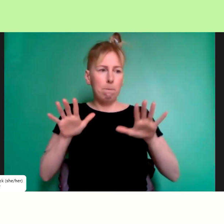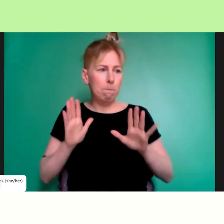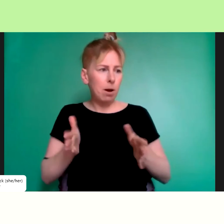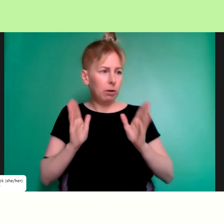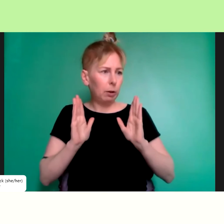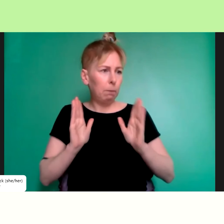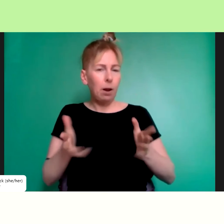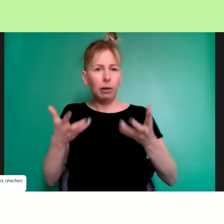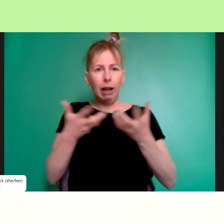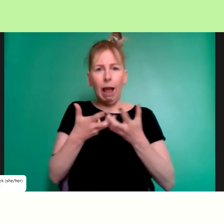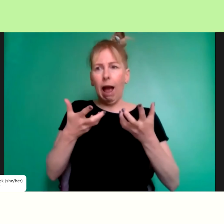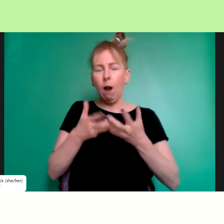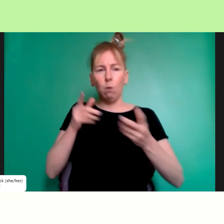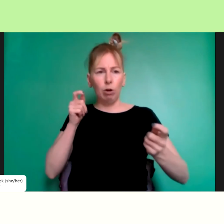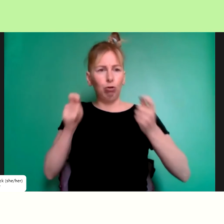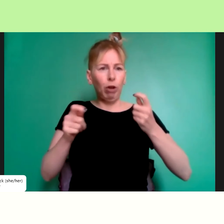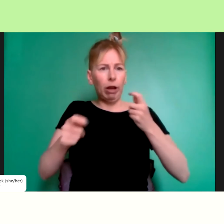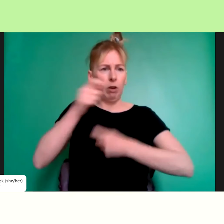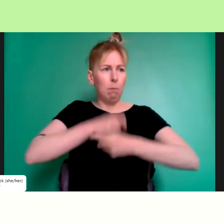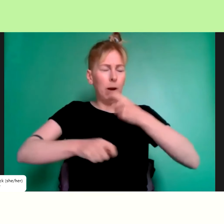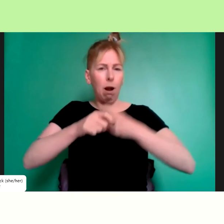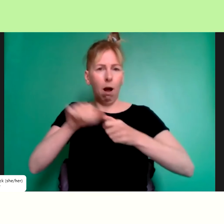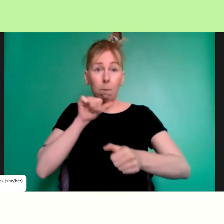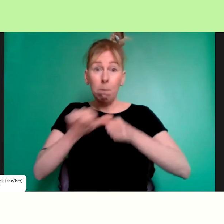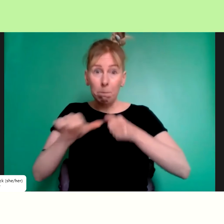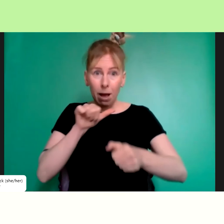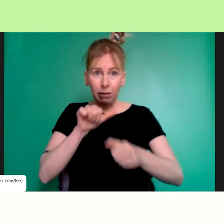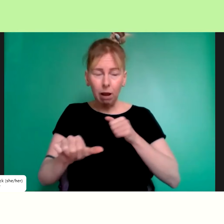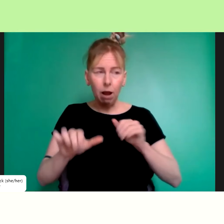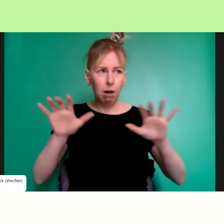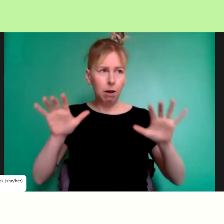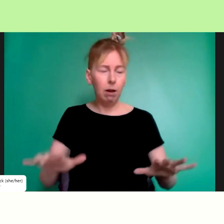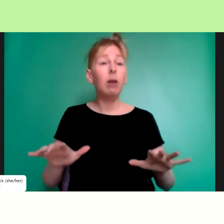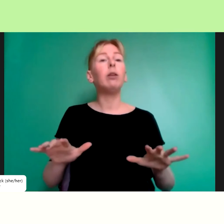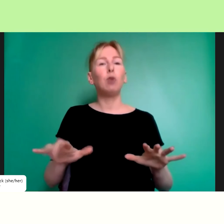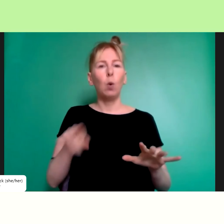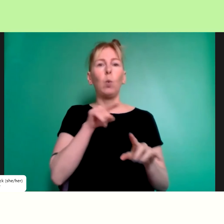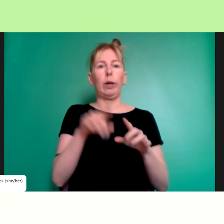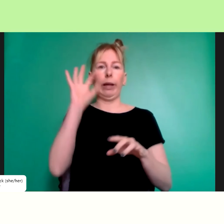and organisations who knew how to respond. And we're already well versed in community